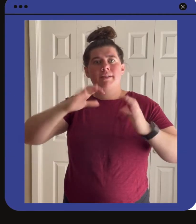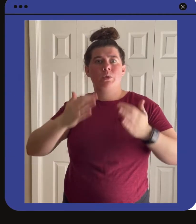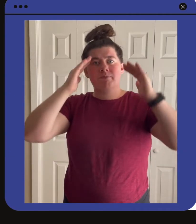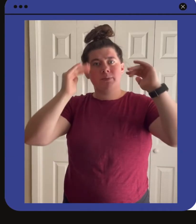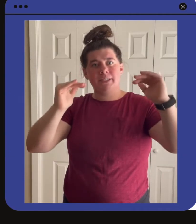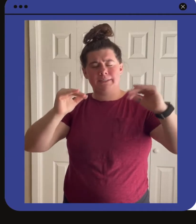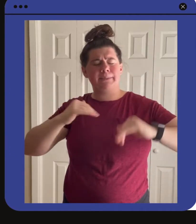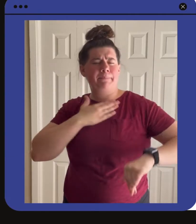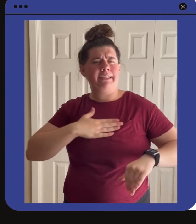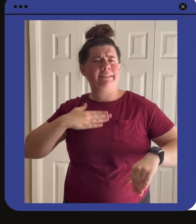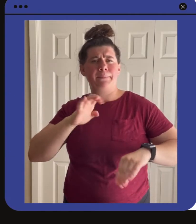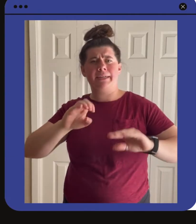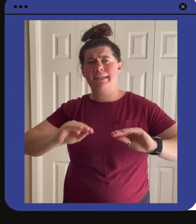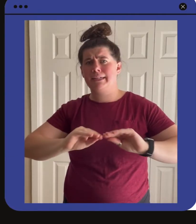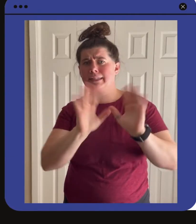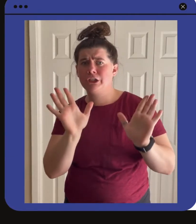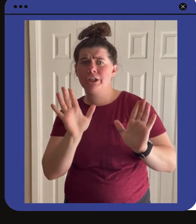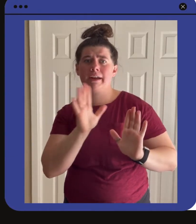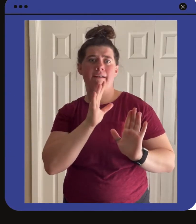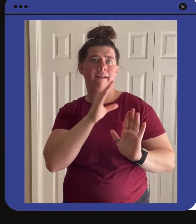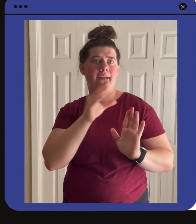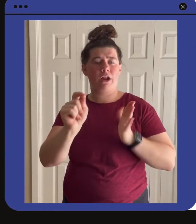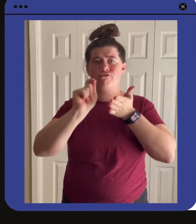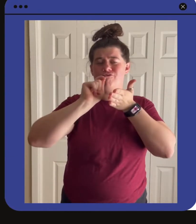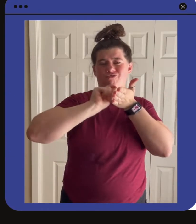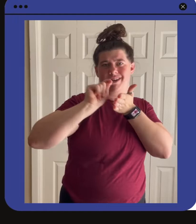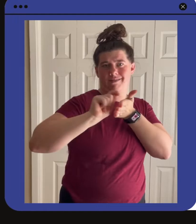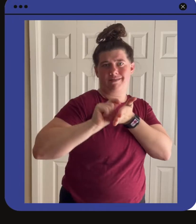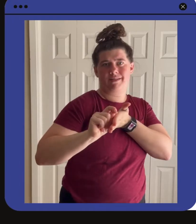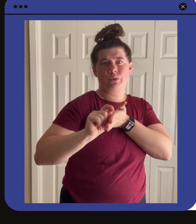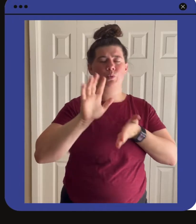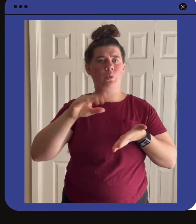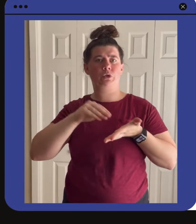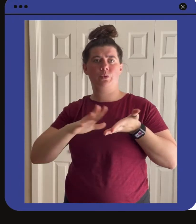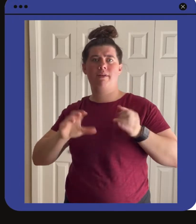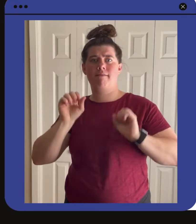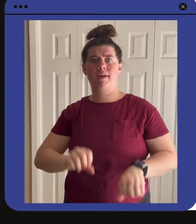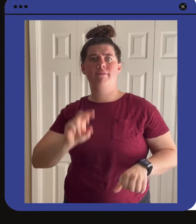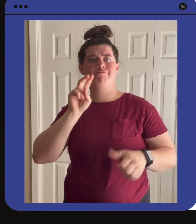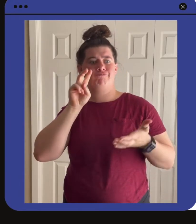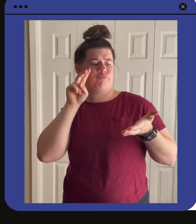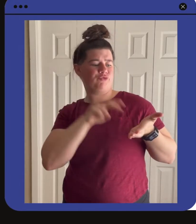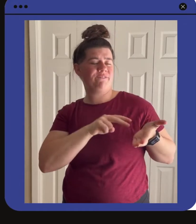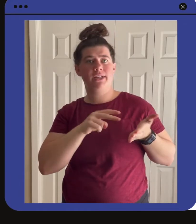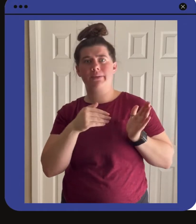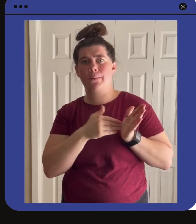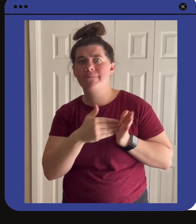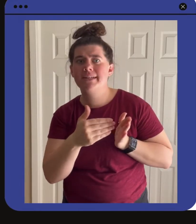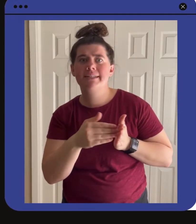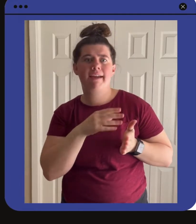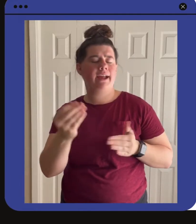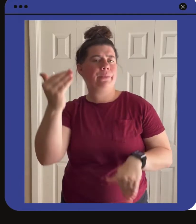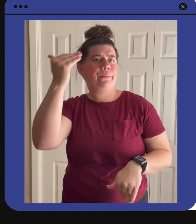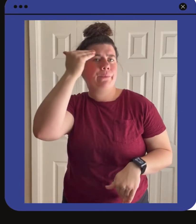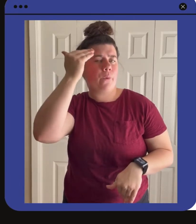For classroom, expectations. Please be clear and keep them written down. So your student can often reference back to them